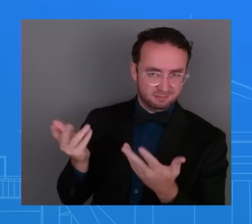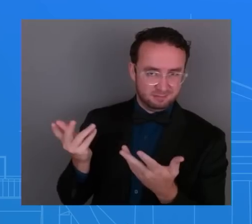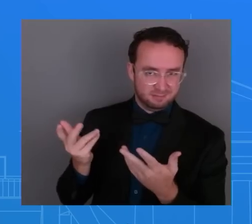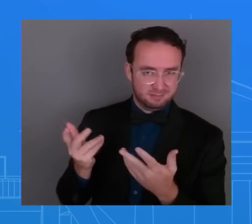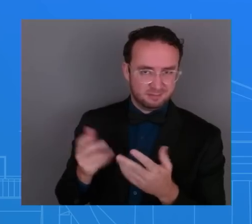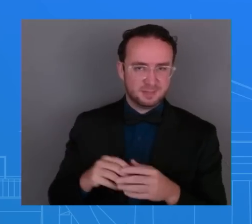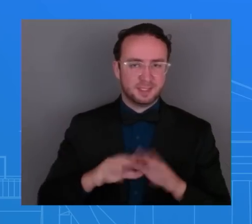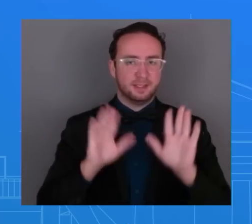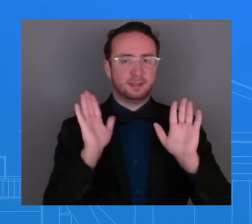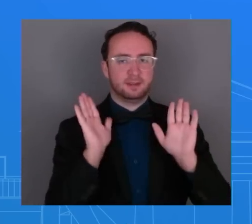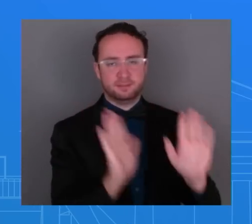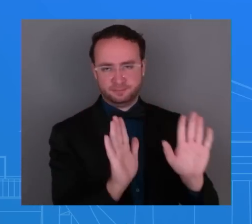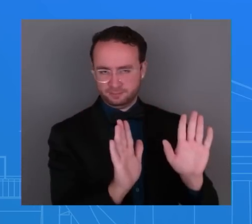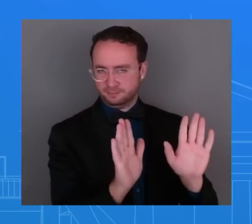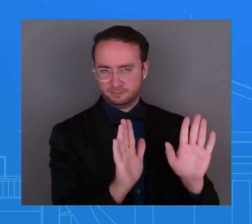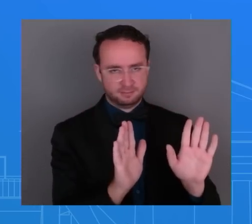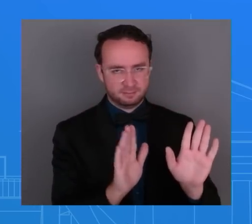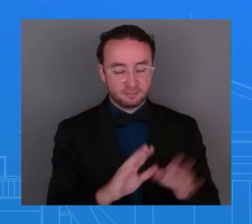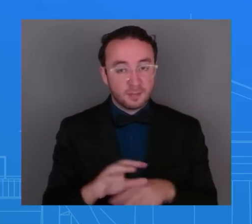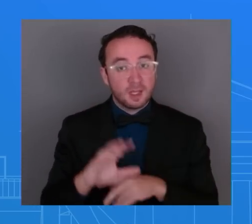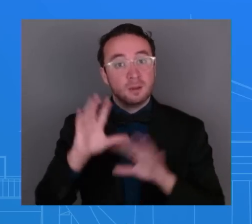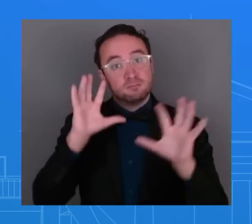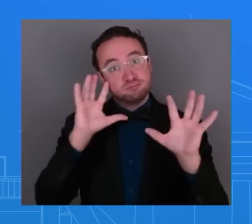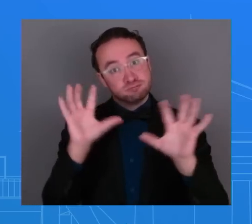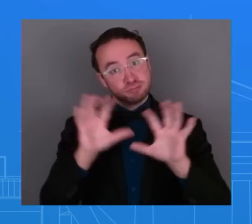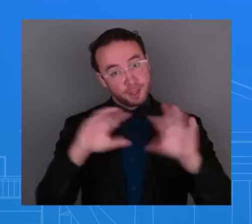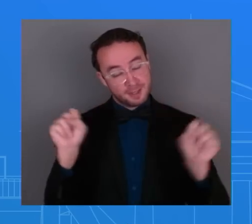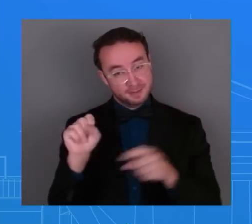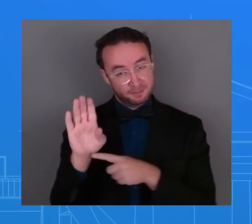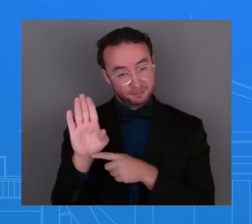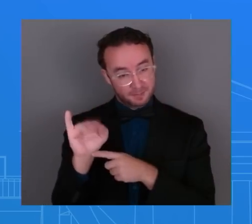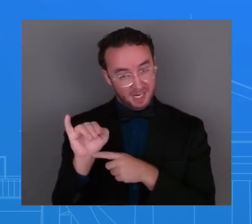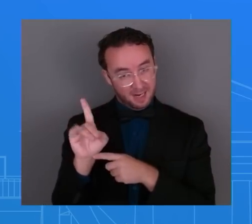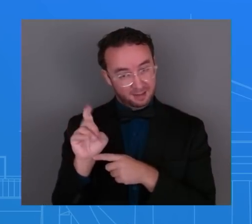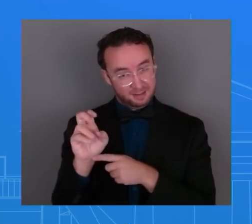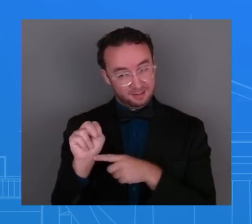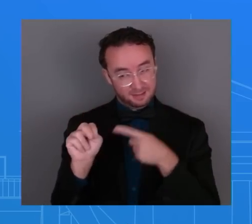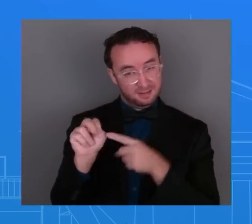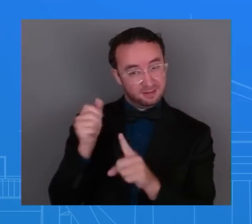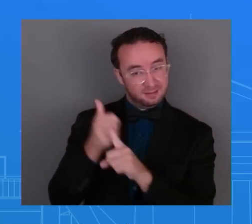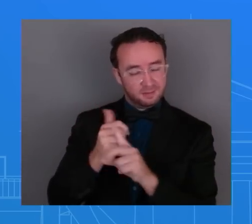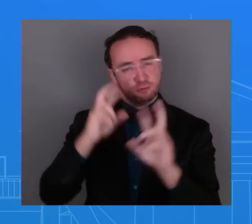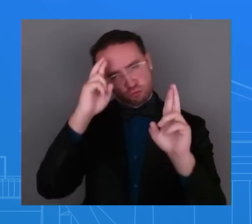and I know you follow closely, as well -- over the weekend. She made statements like "preeminent president,"